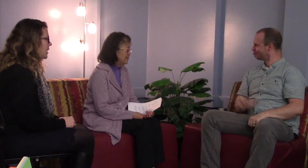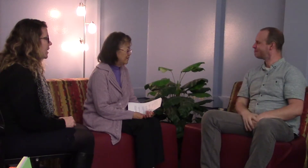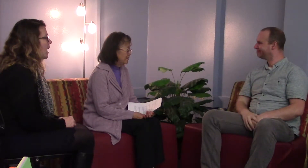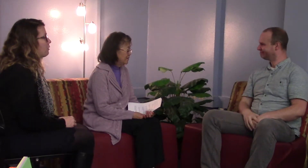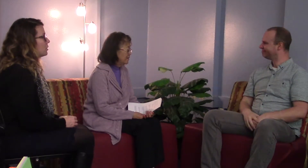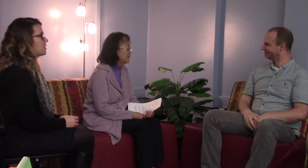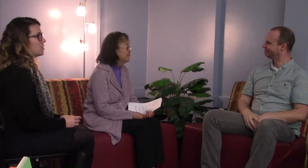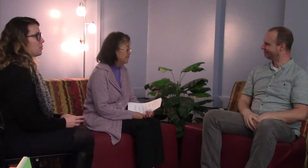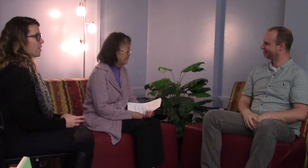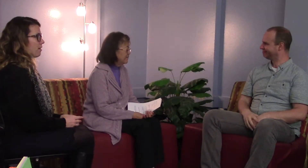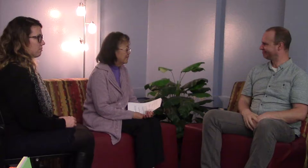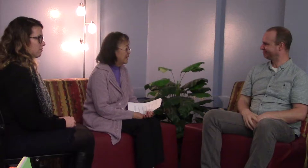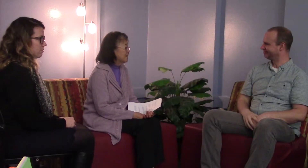And I have reasons for that.